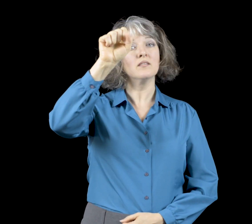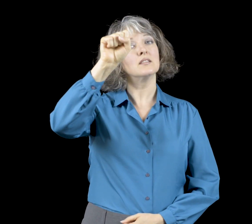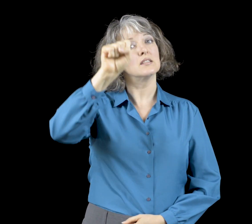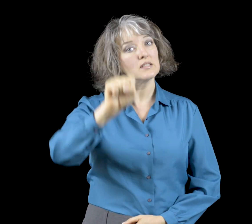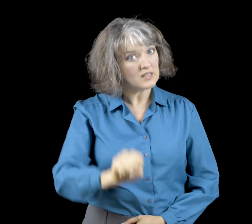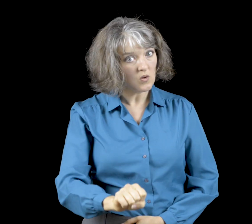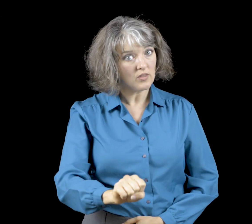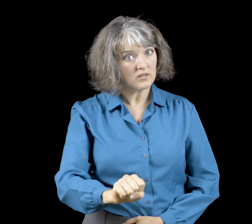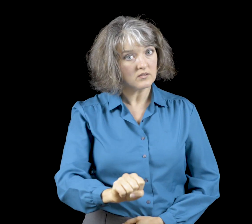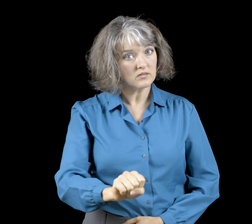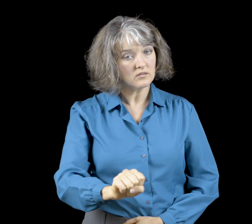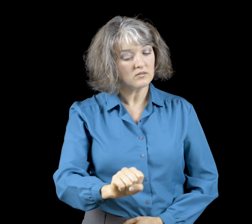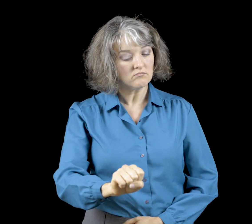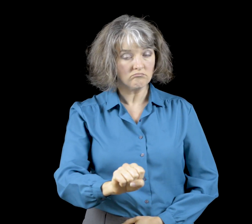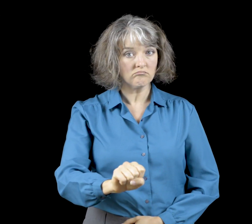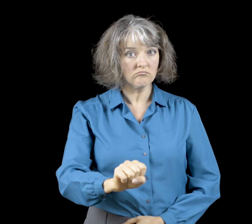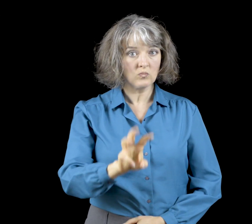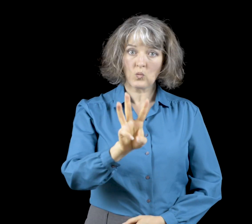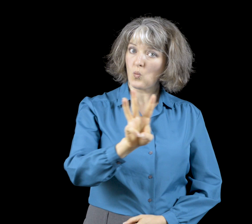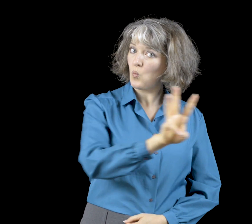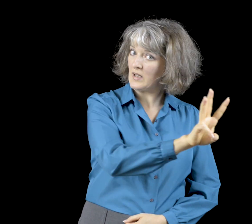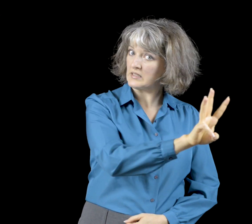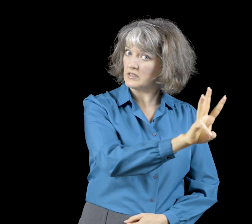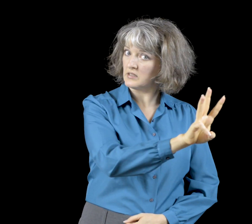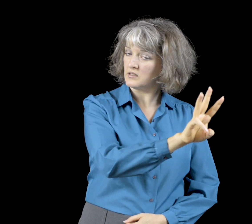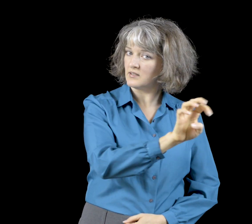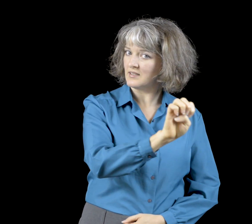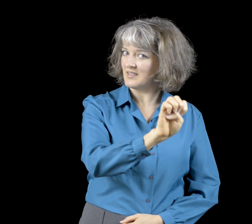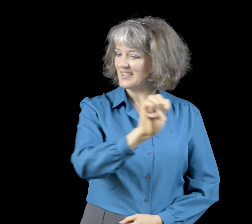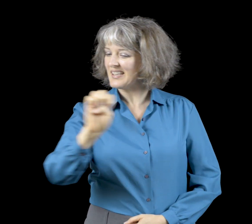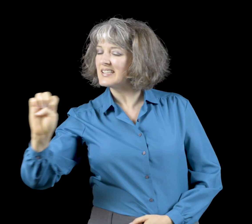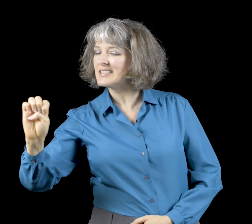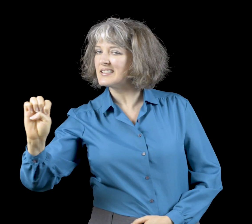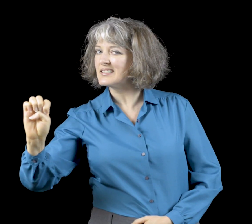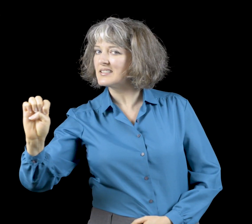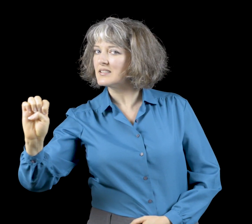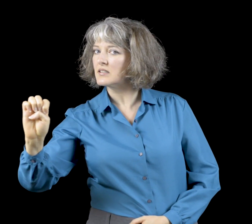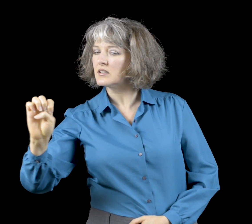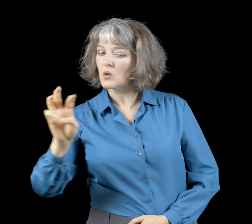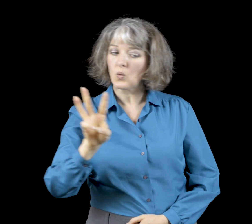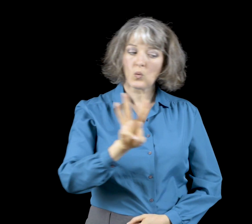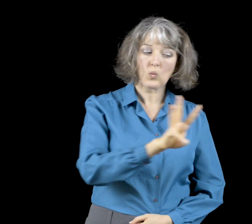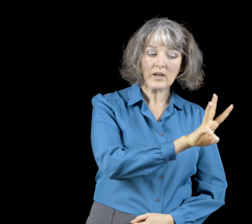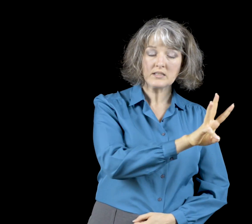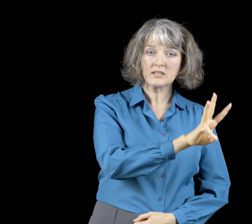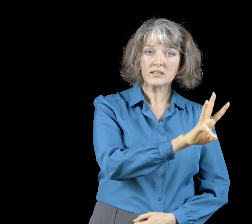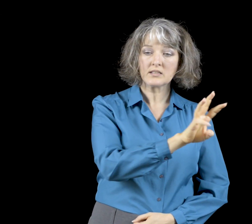Or southern W to your left for West. E to your right for East West